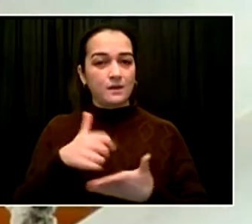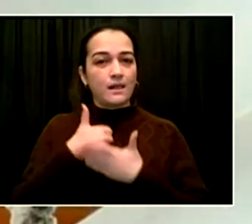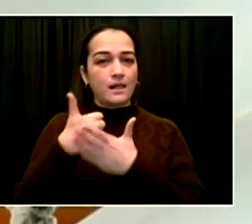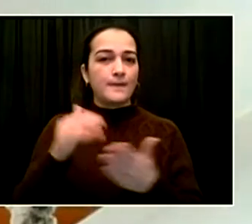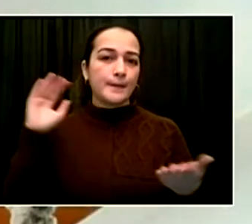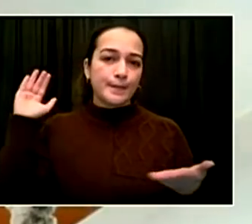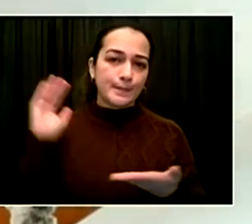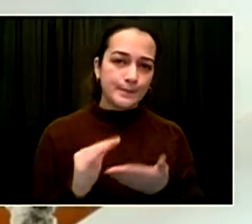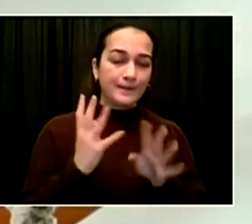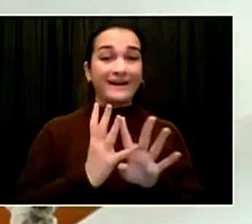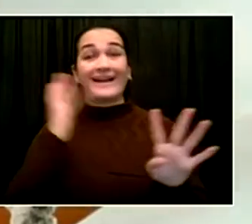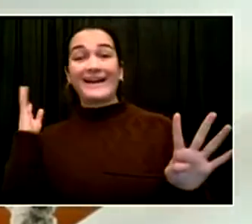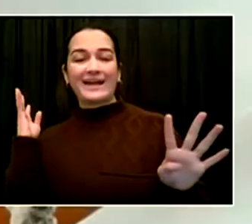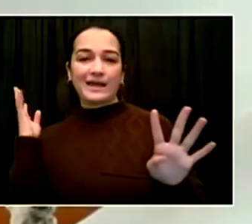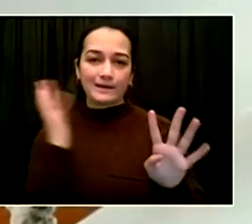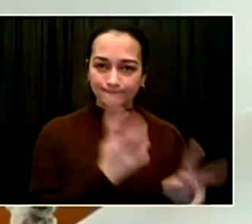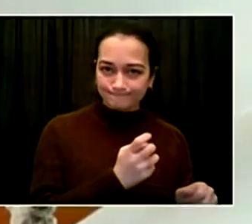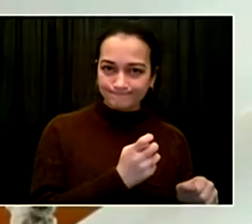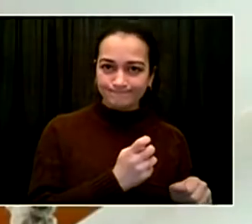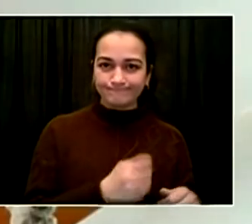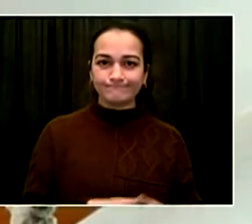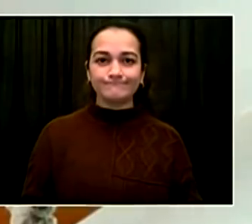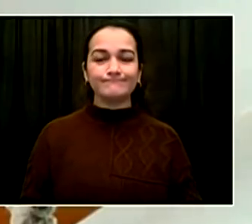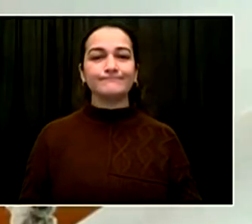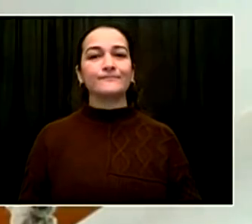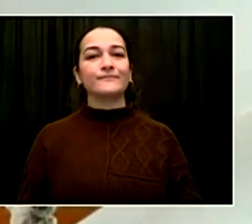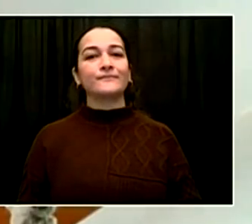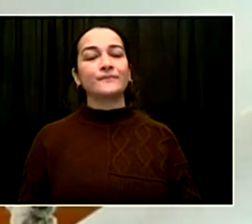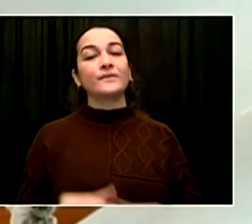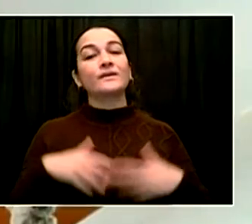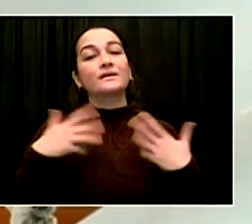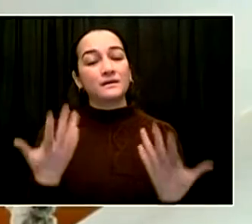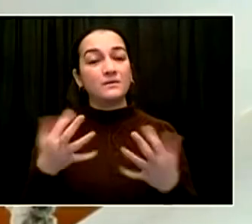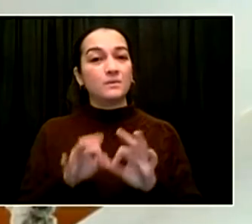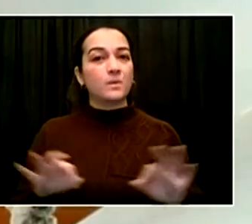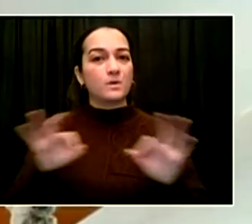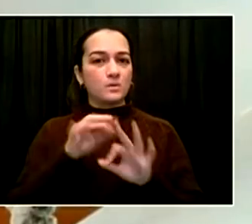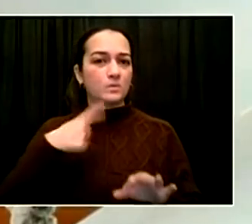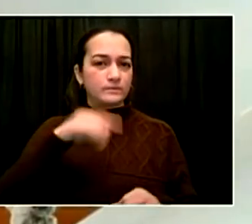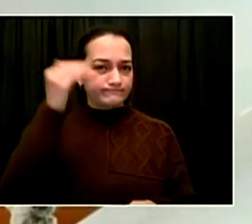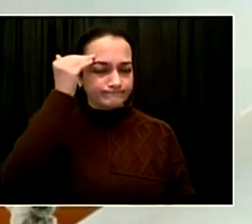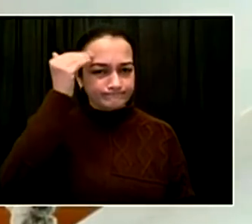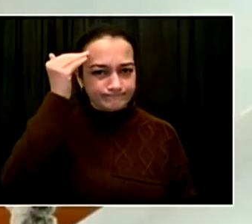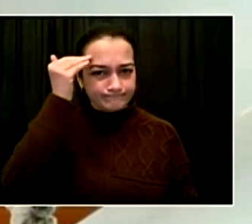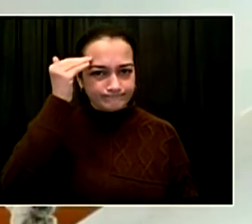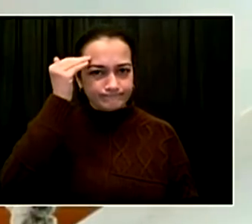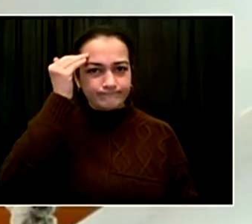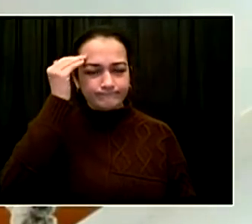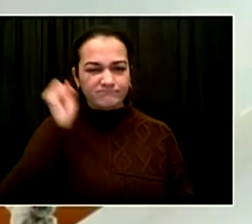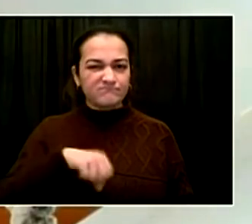AND HELP WITH THE LINES AND LONG WAIT TIME TRACKER AND IF